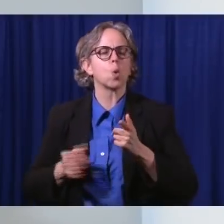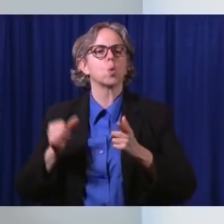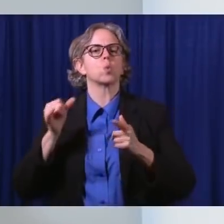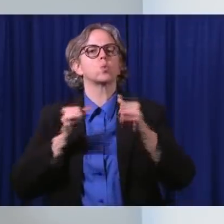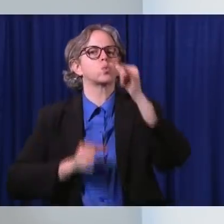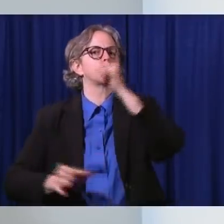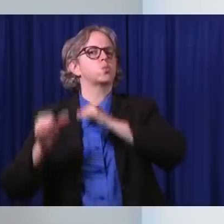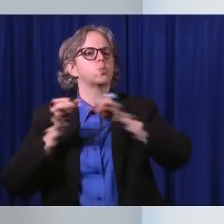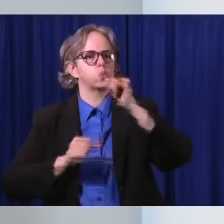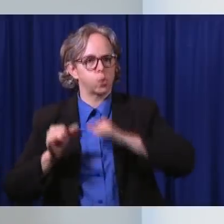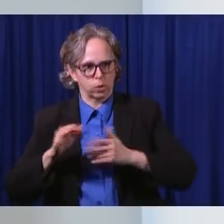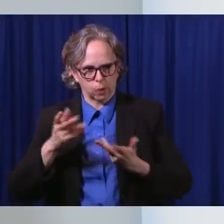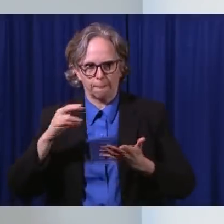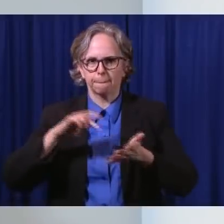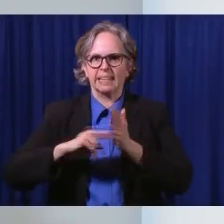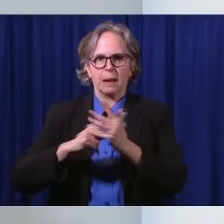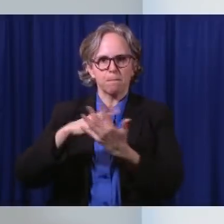HIRING DECISIONS FOR THE NEAR